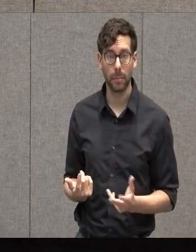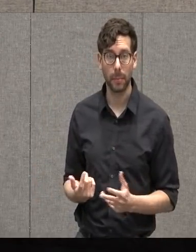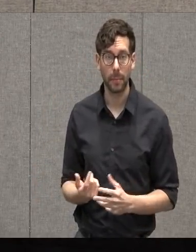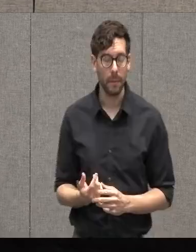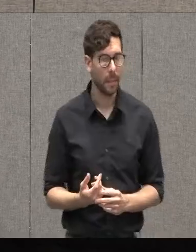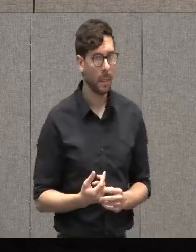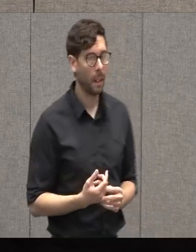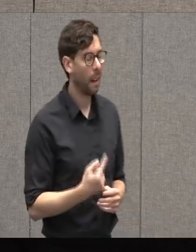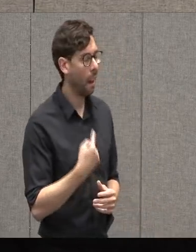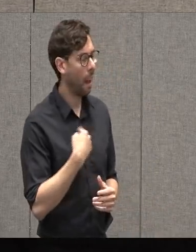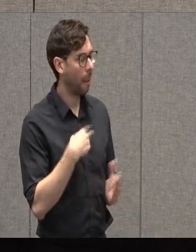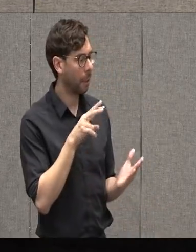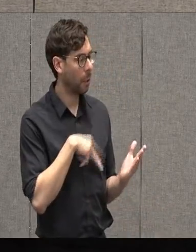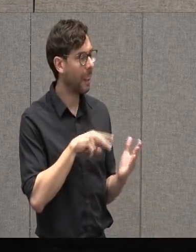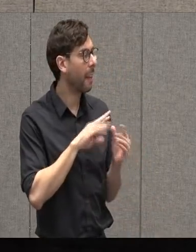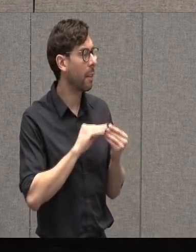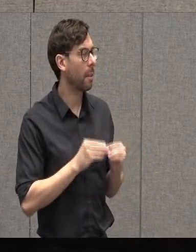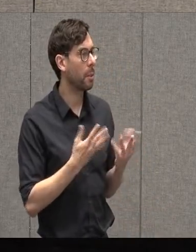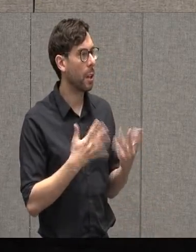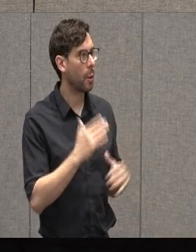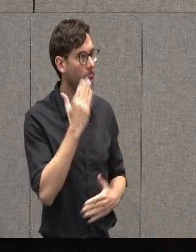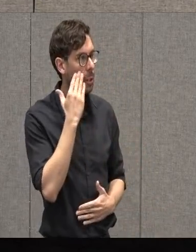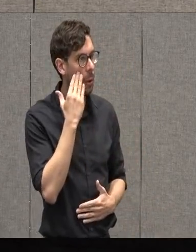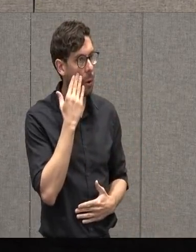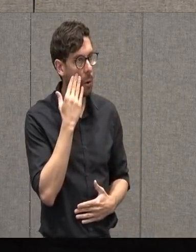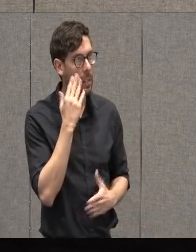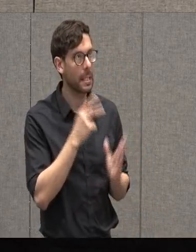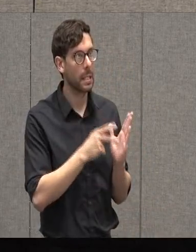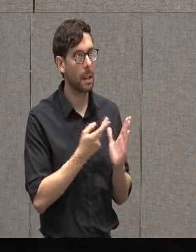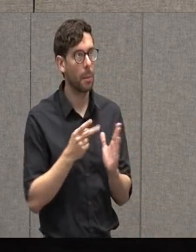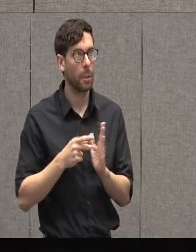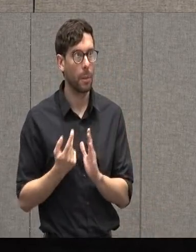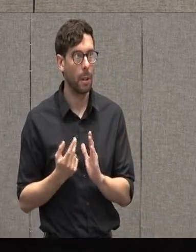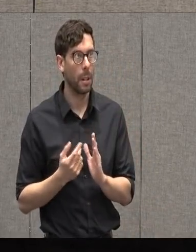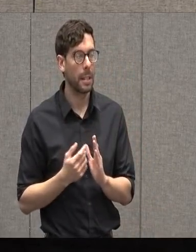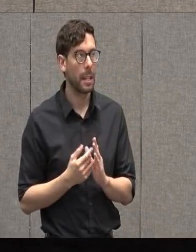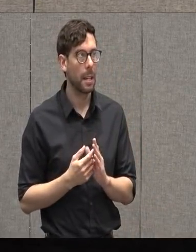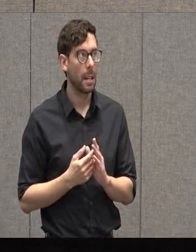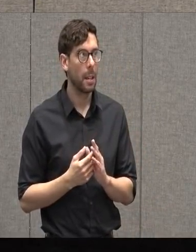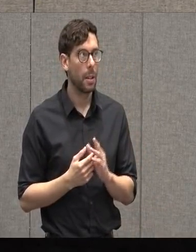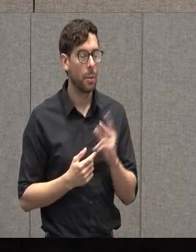like I know that they're double, double. I have a two and a one, that makes three,